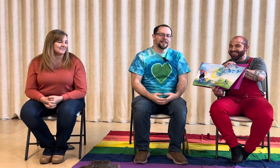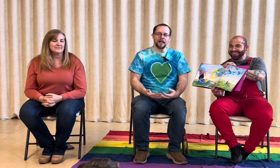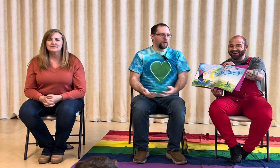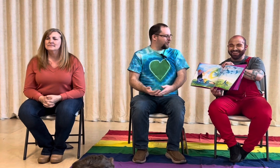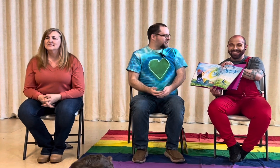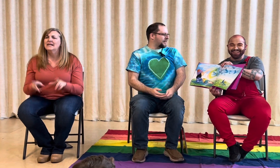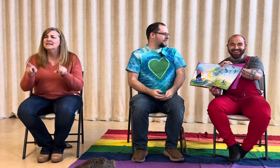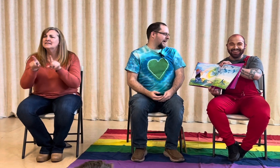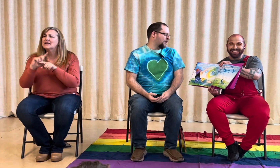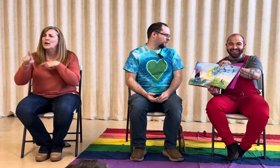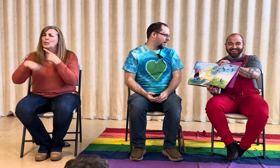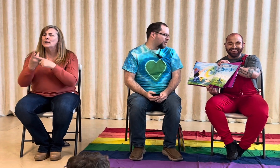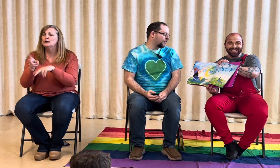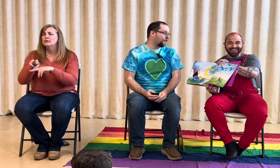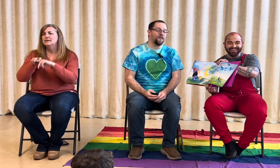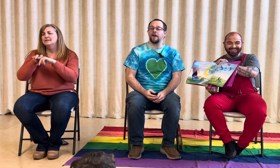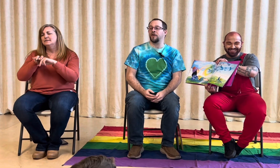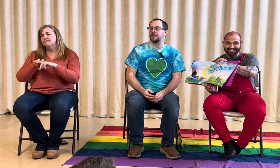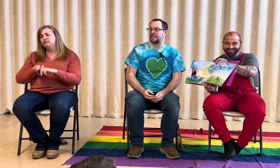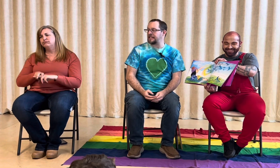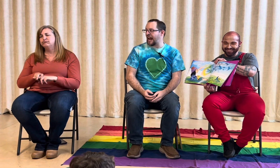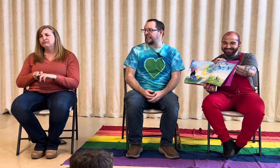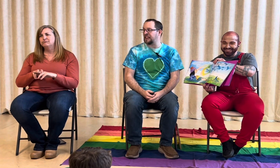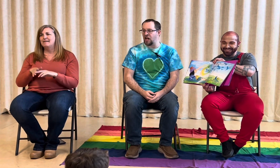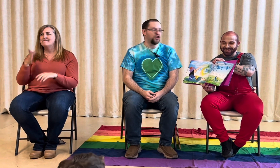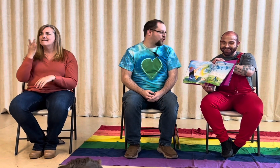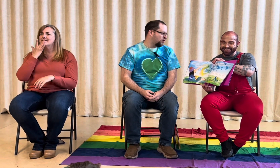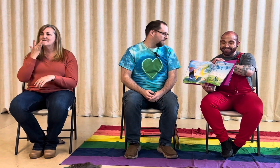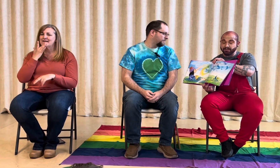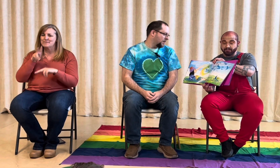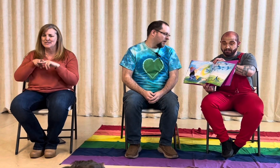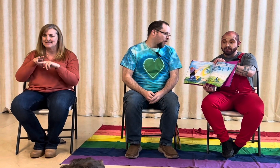It's like when you sit down in your favorite seat at lunch,